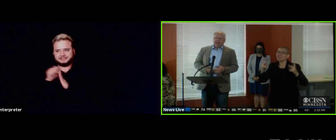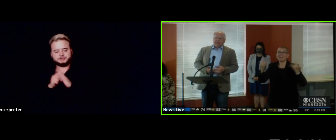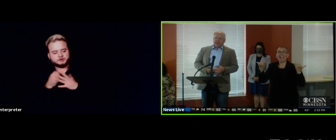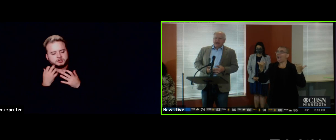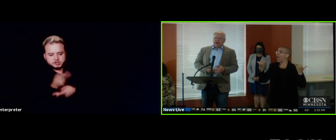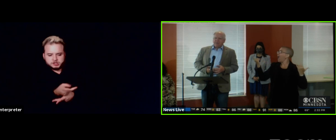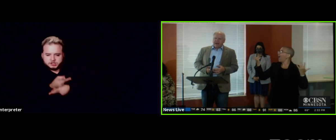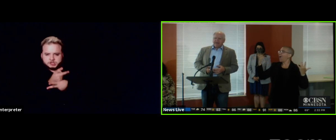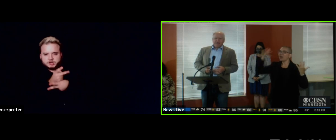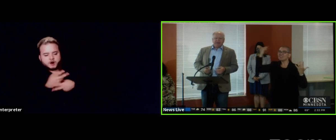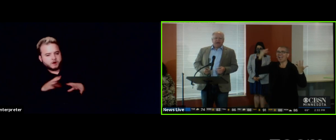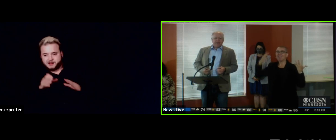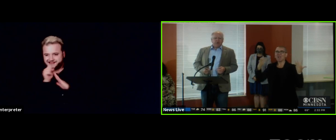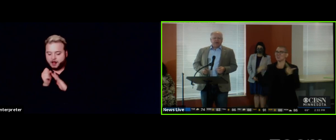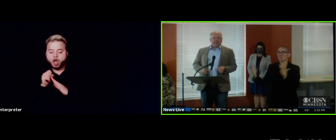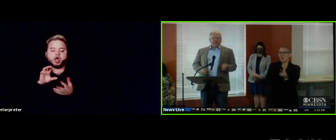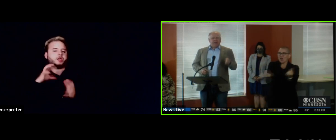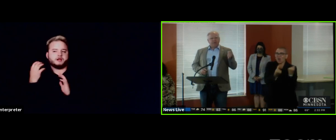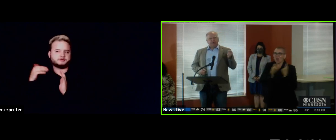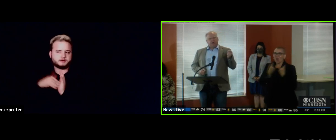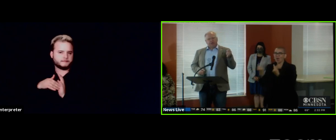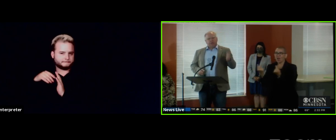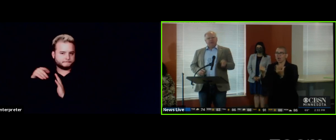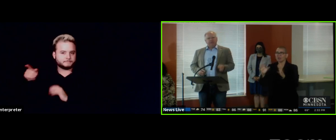and I think now might be the time more than ever. If we would do a little bit of a push